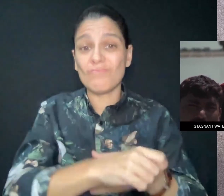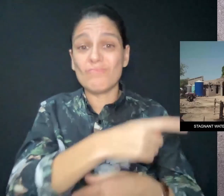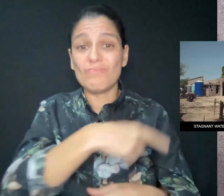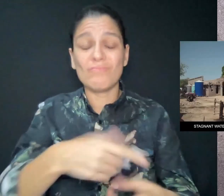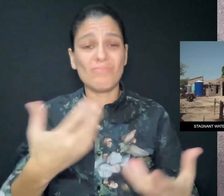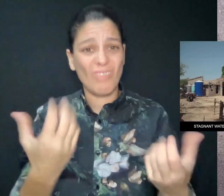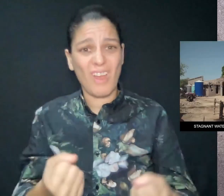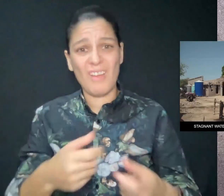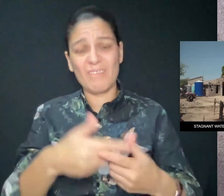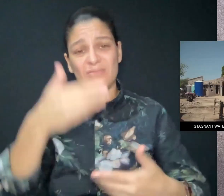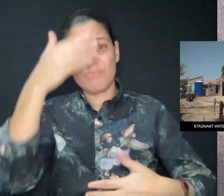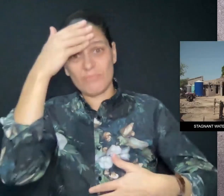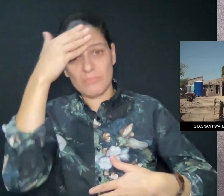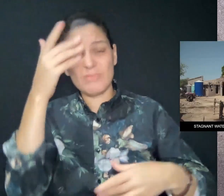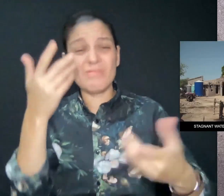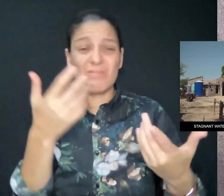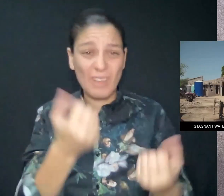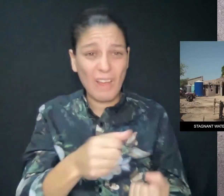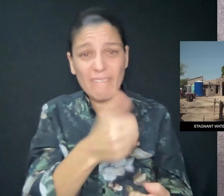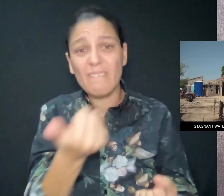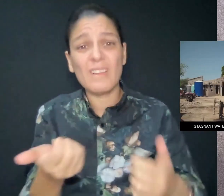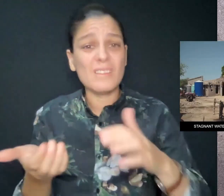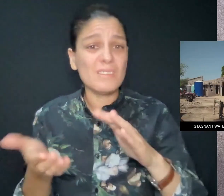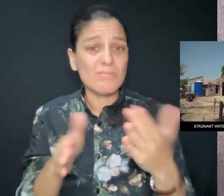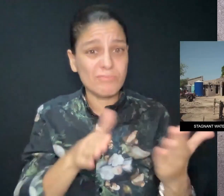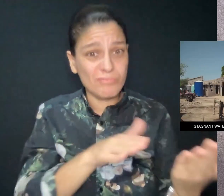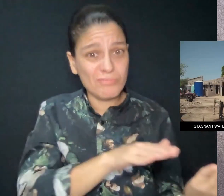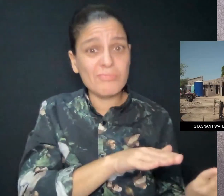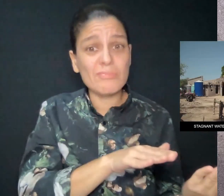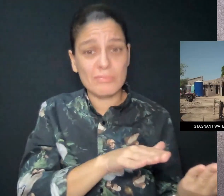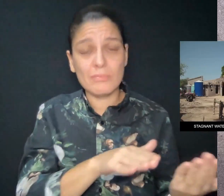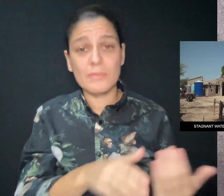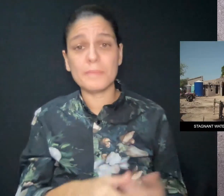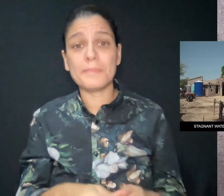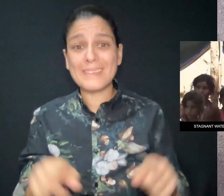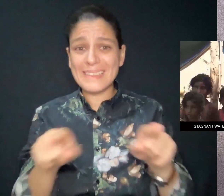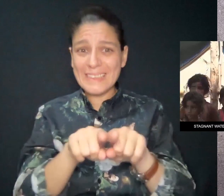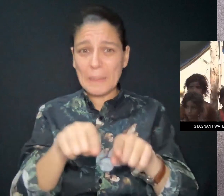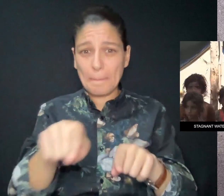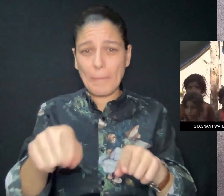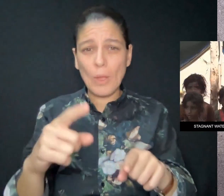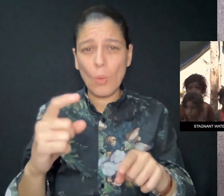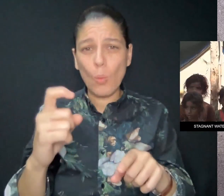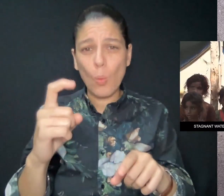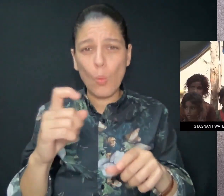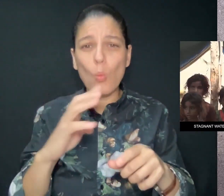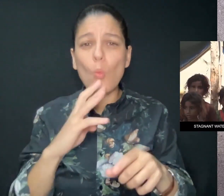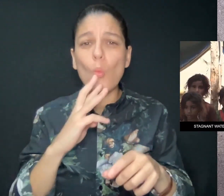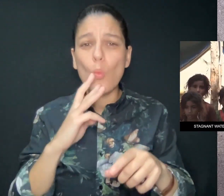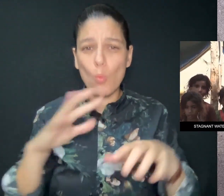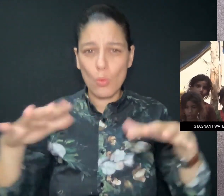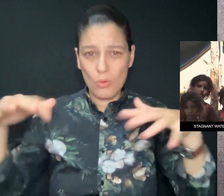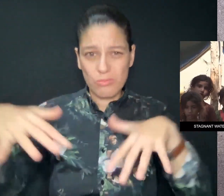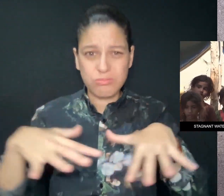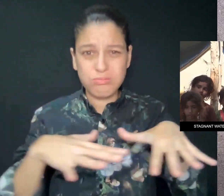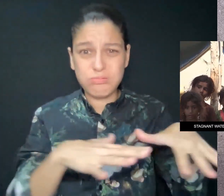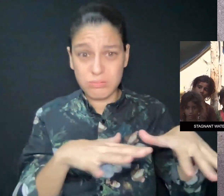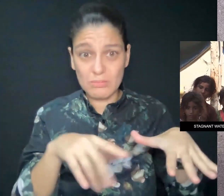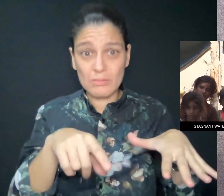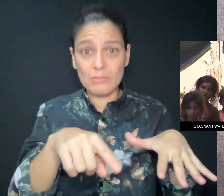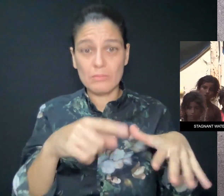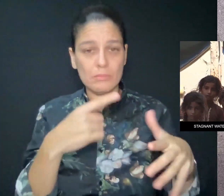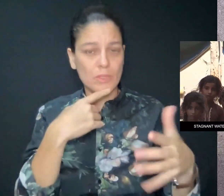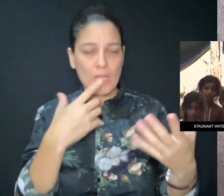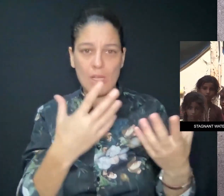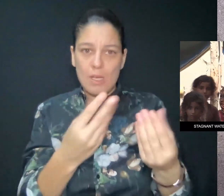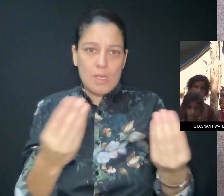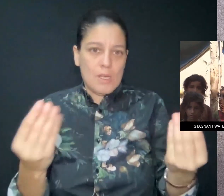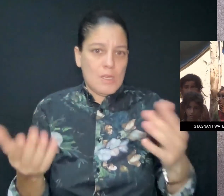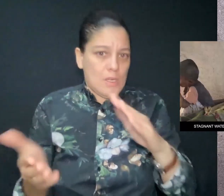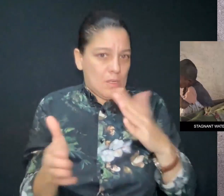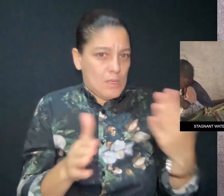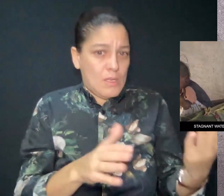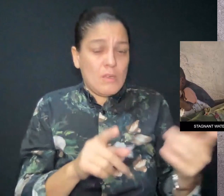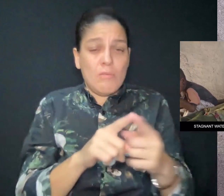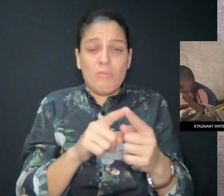are becoming sick and dying the same water that brought so much death